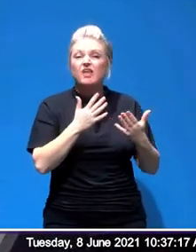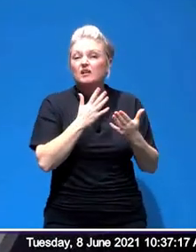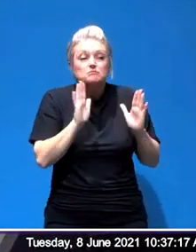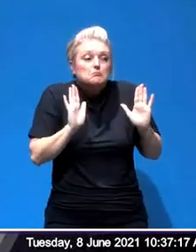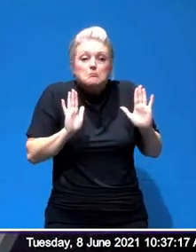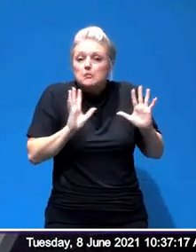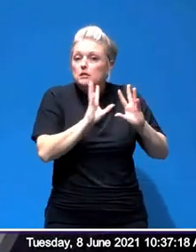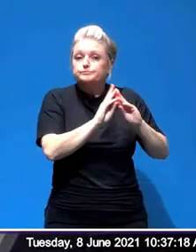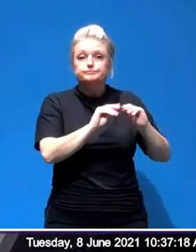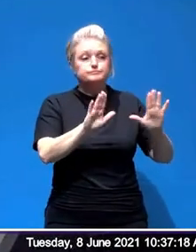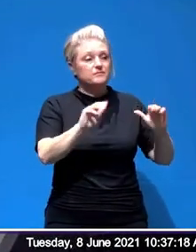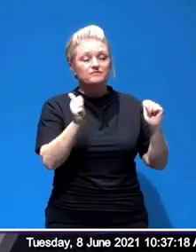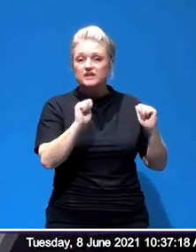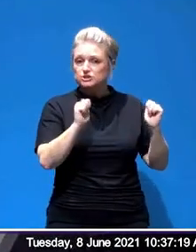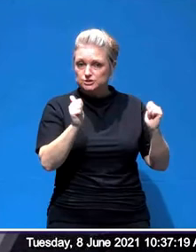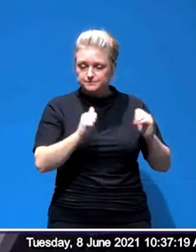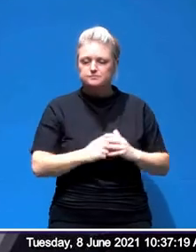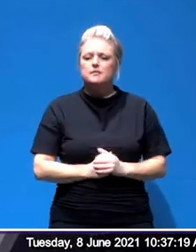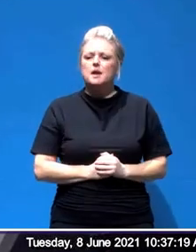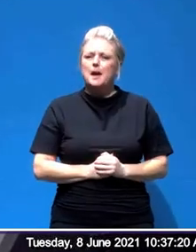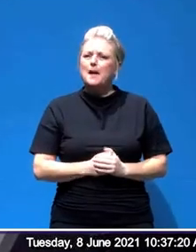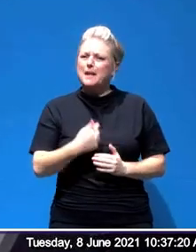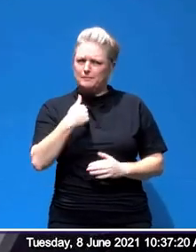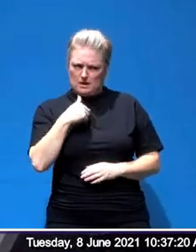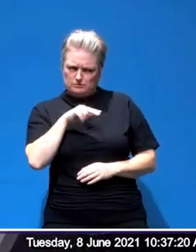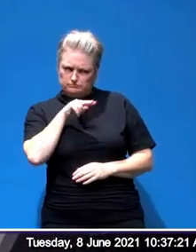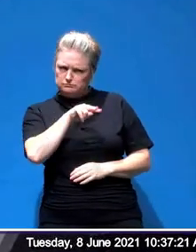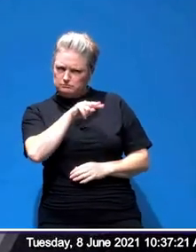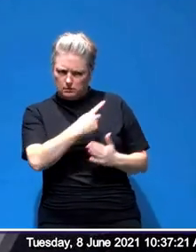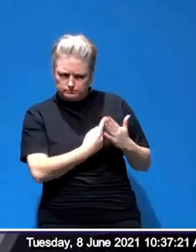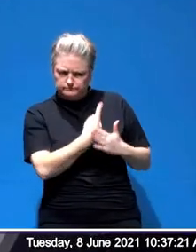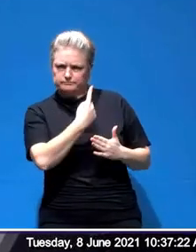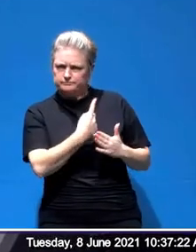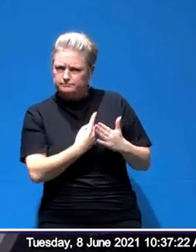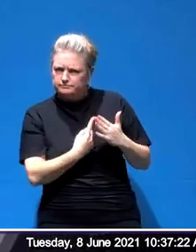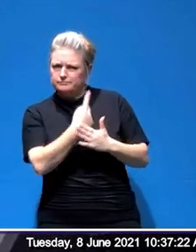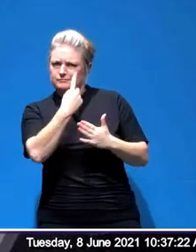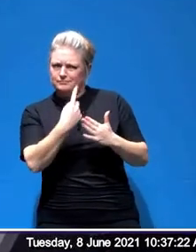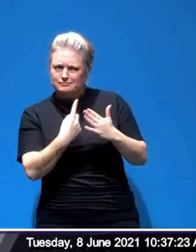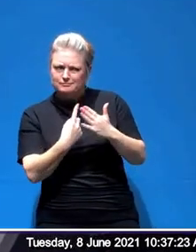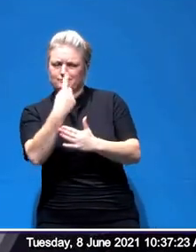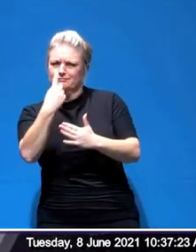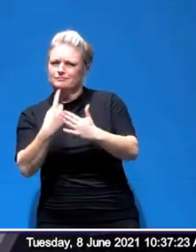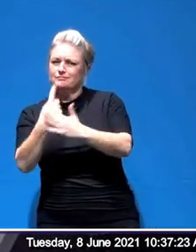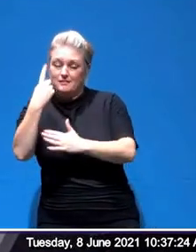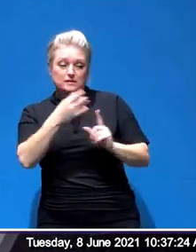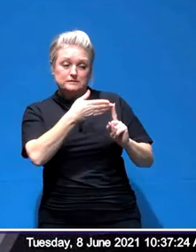These issues continued and it increasingly troubled me, from 2017,